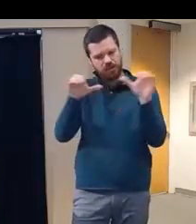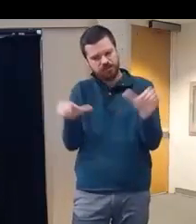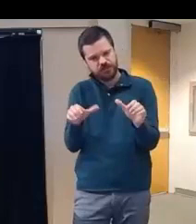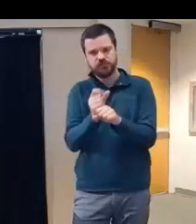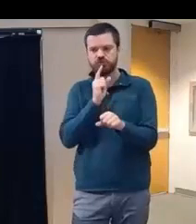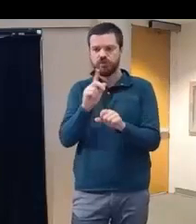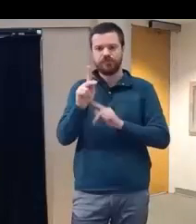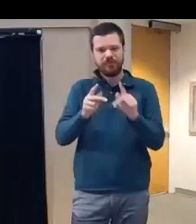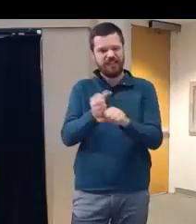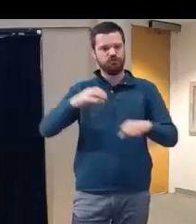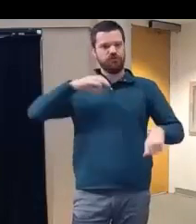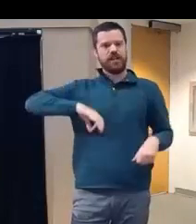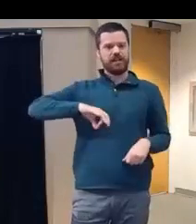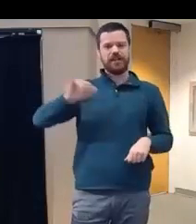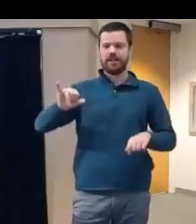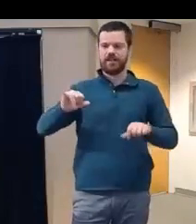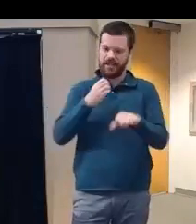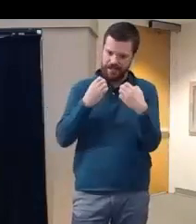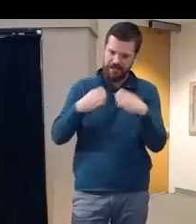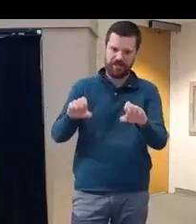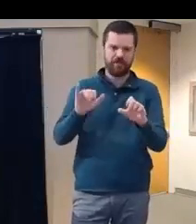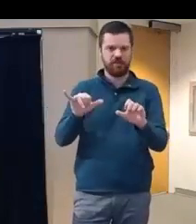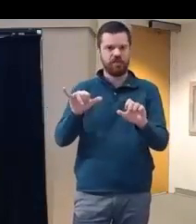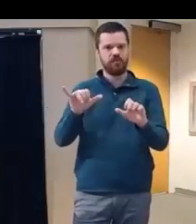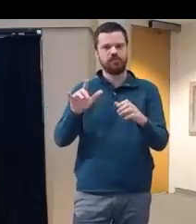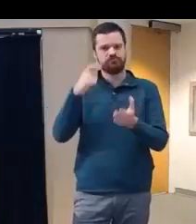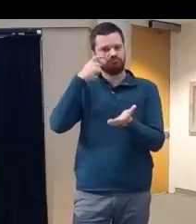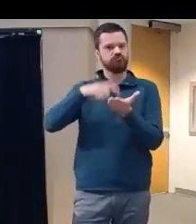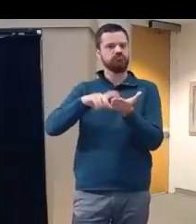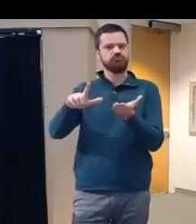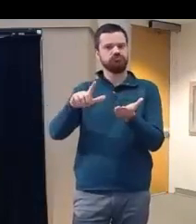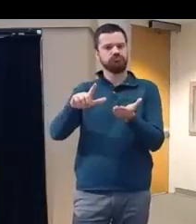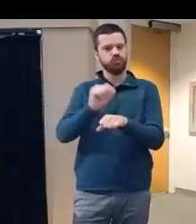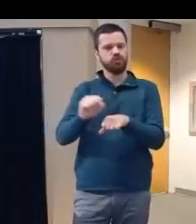people get credit for that effort and the work that they're putting in not just um on their CV